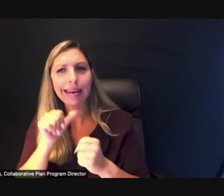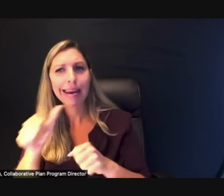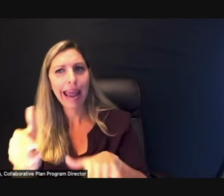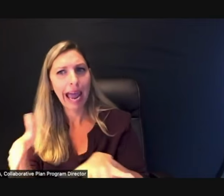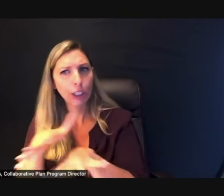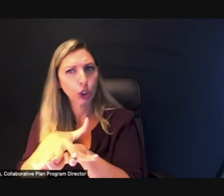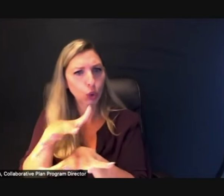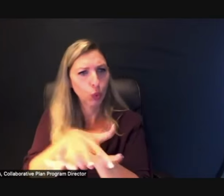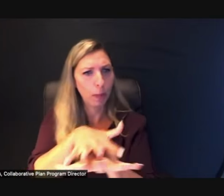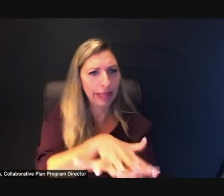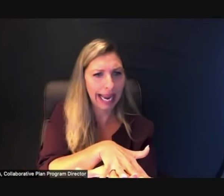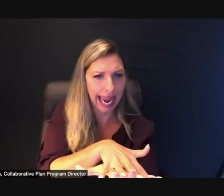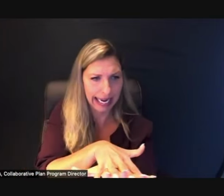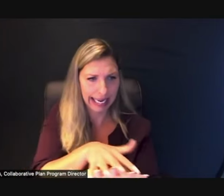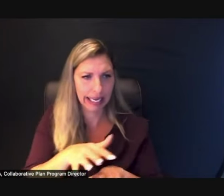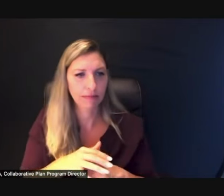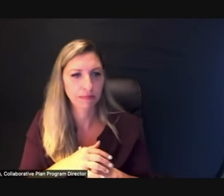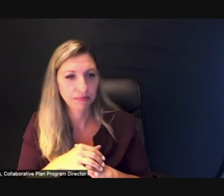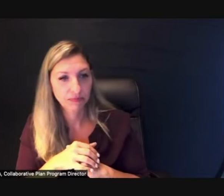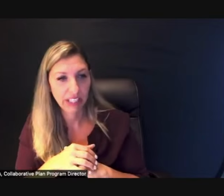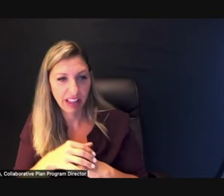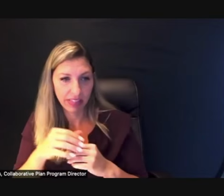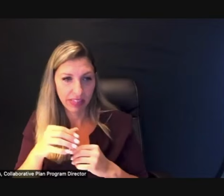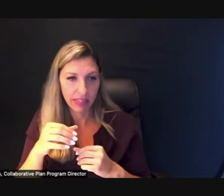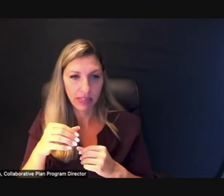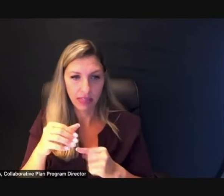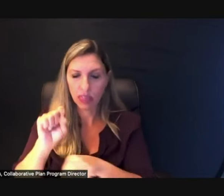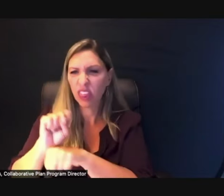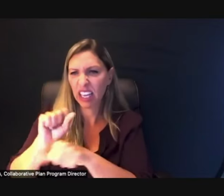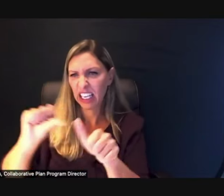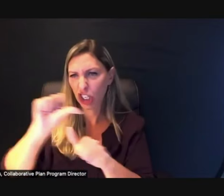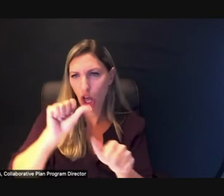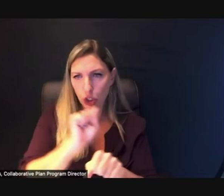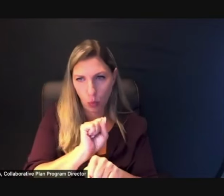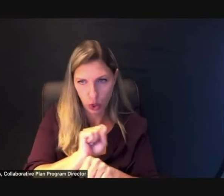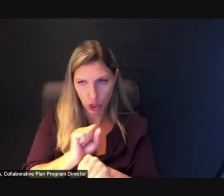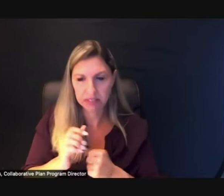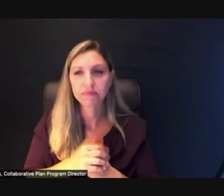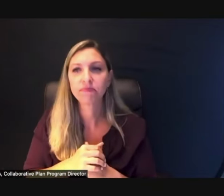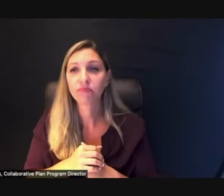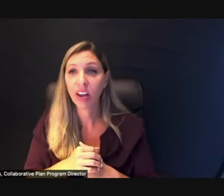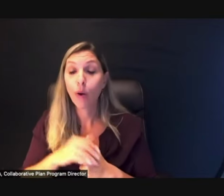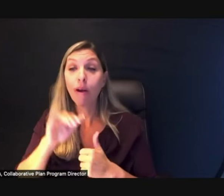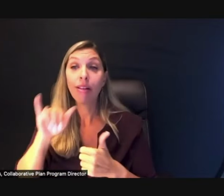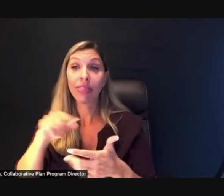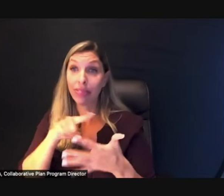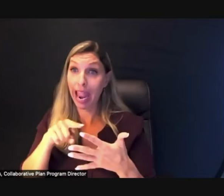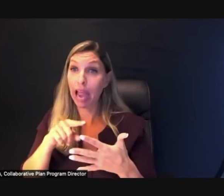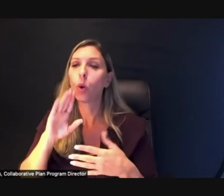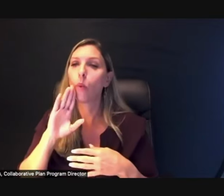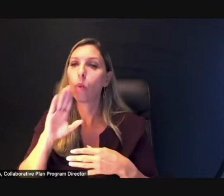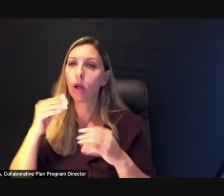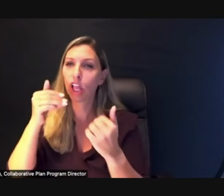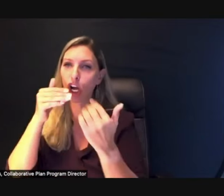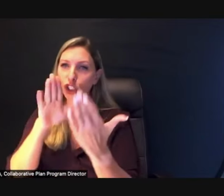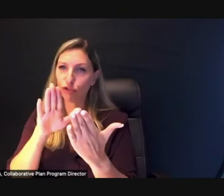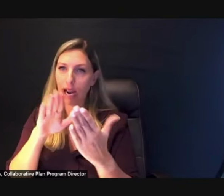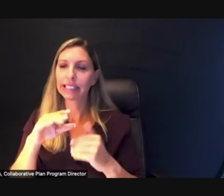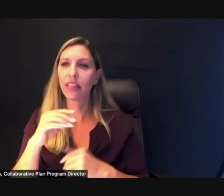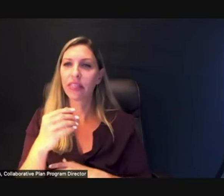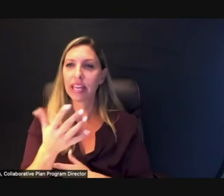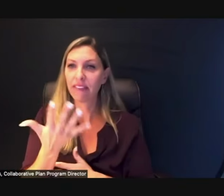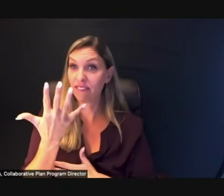supporting (not duplicating) each other’s work. This addresses